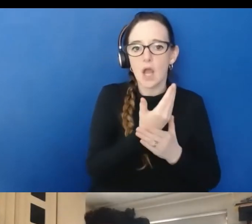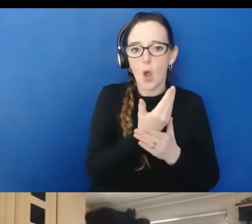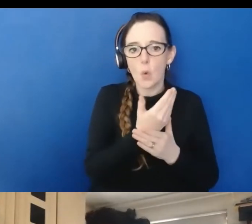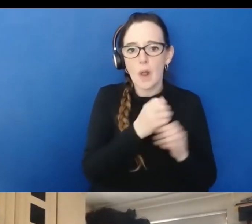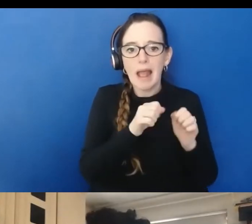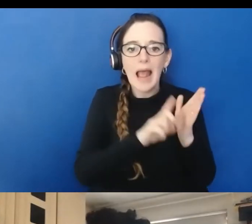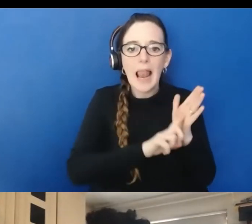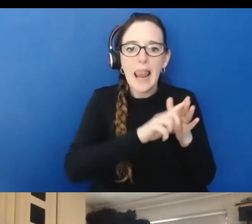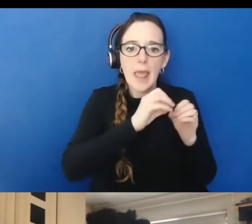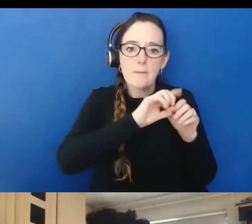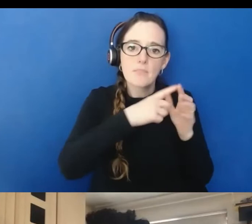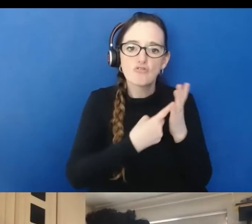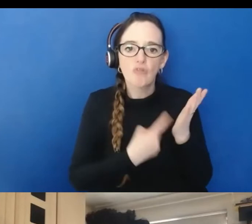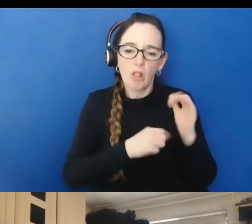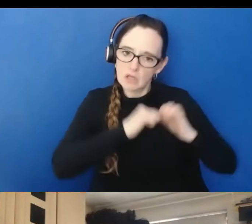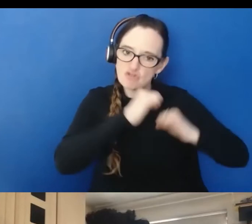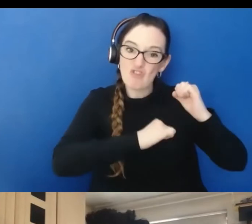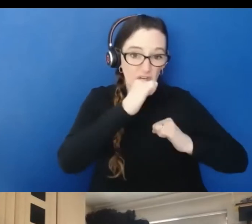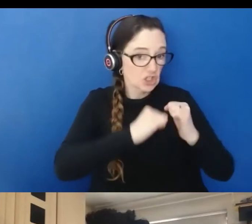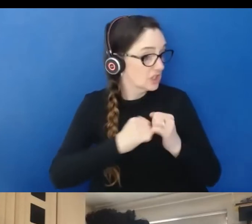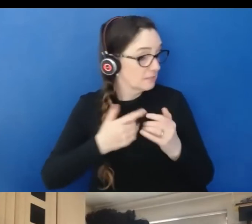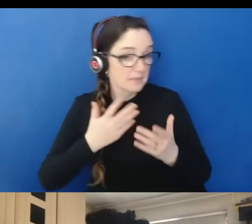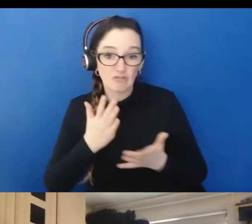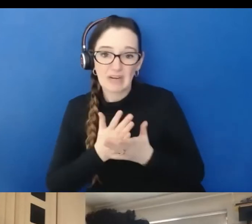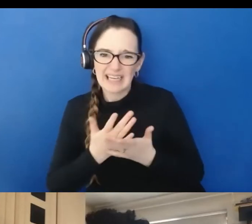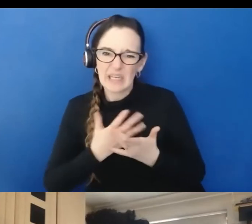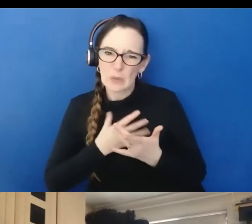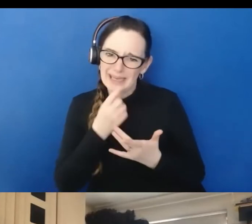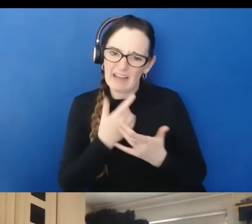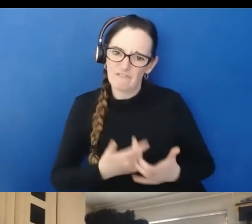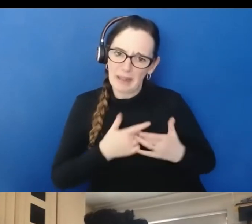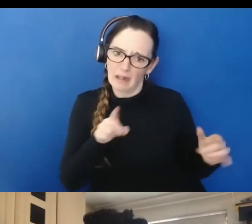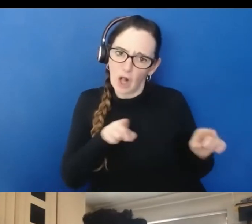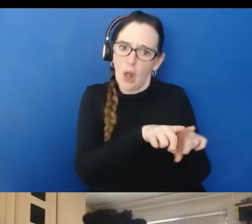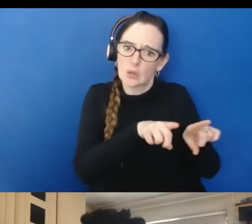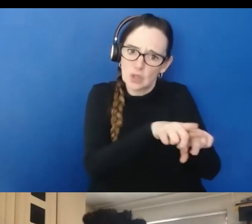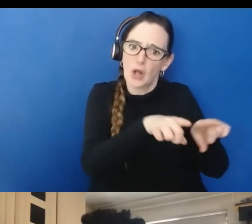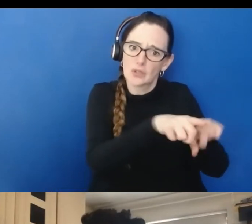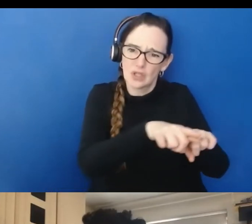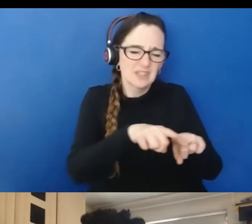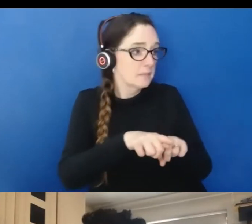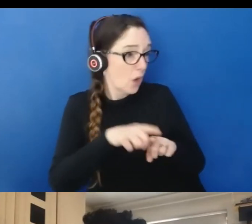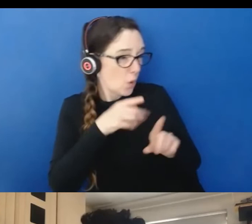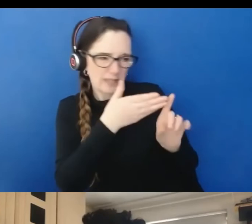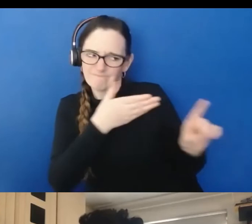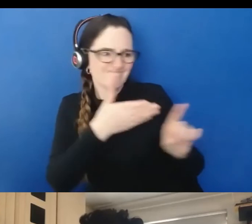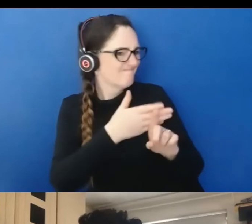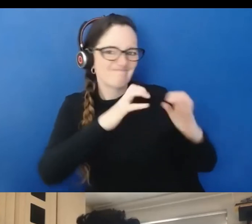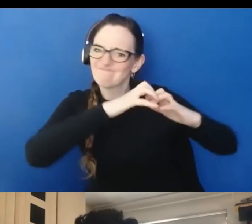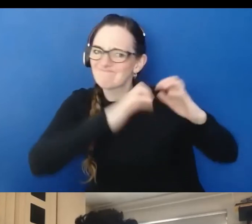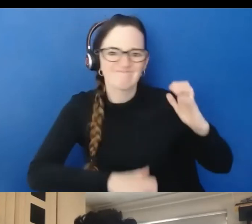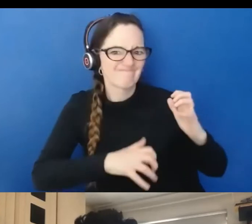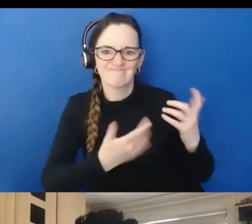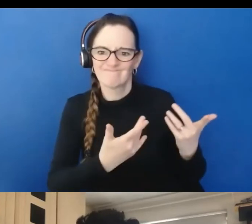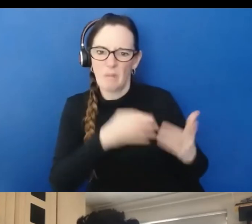And so, in a sense we know these structures don't work for us but we still recreate them.